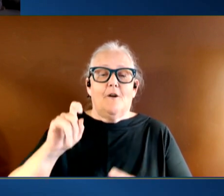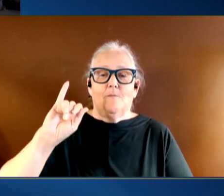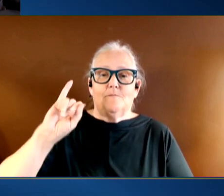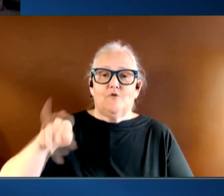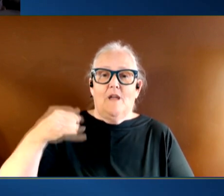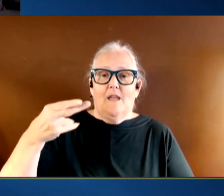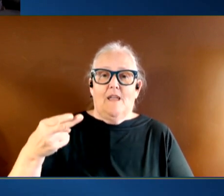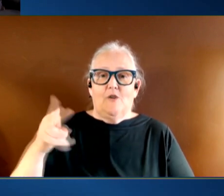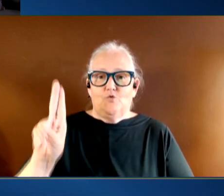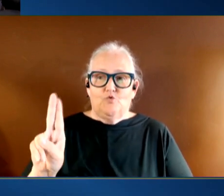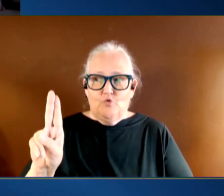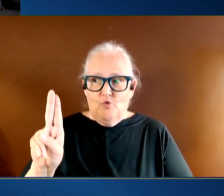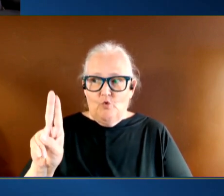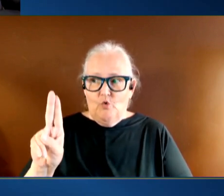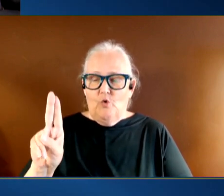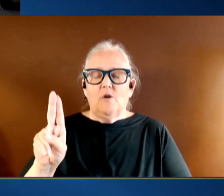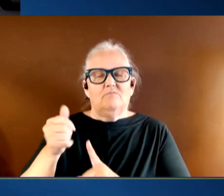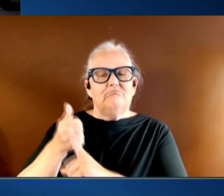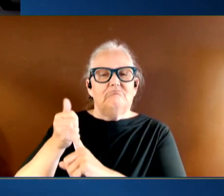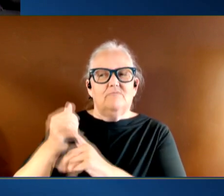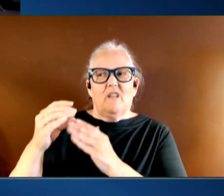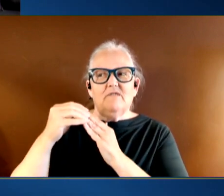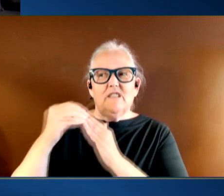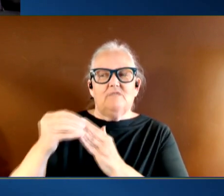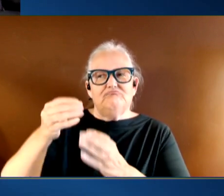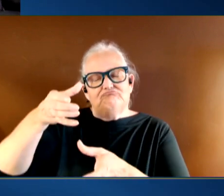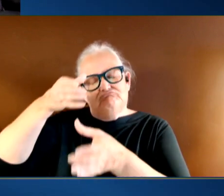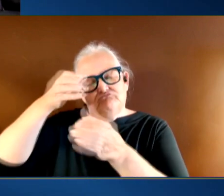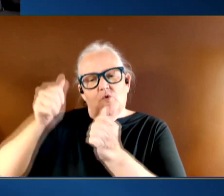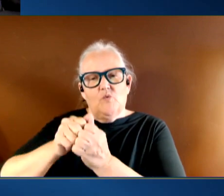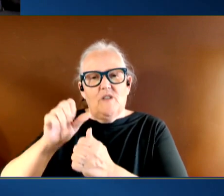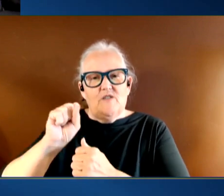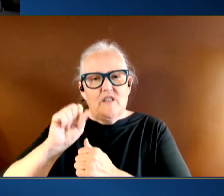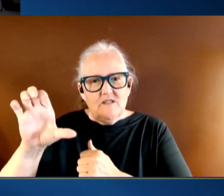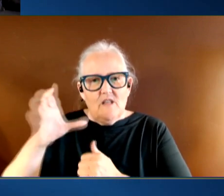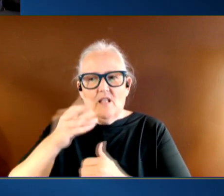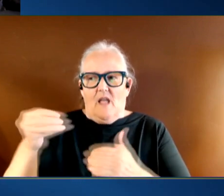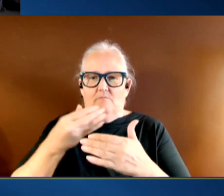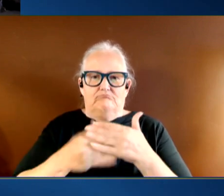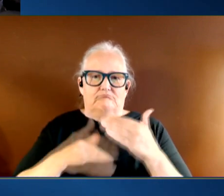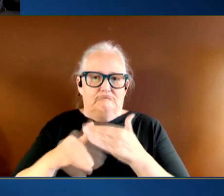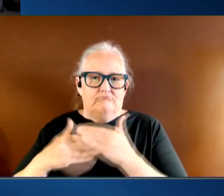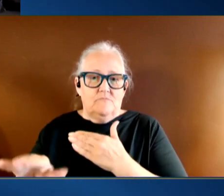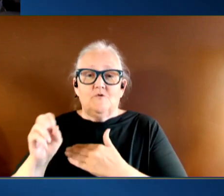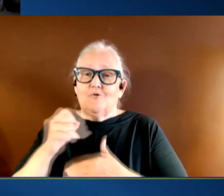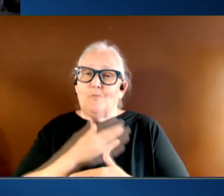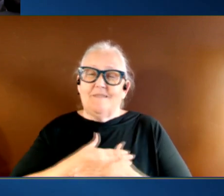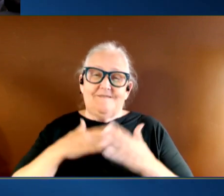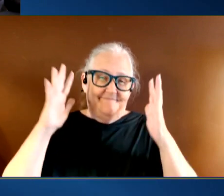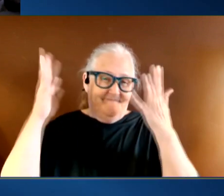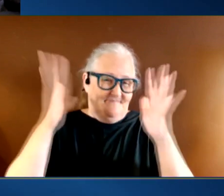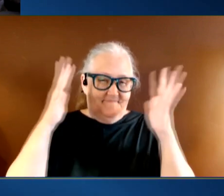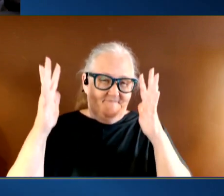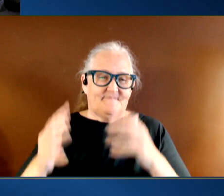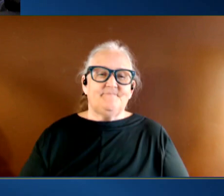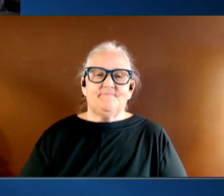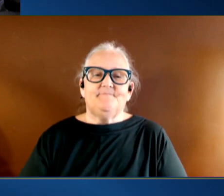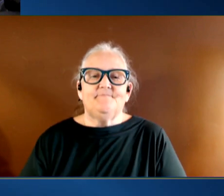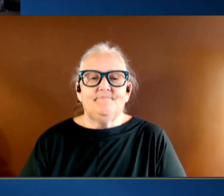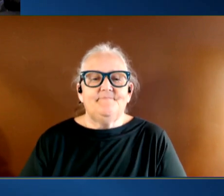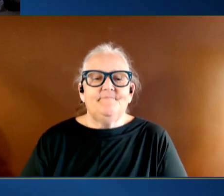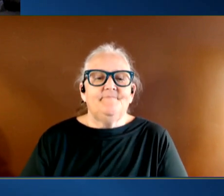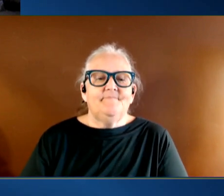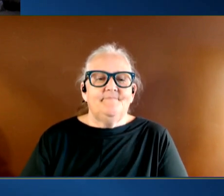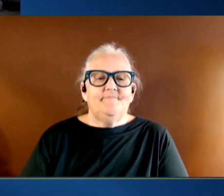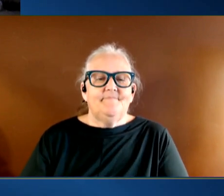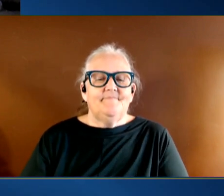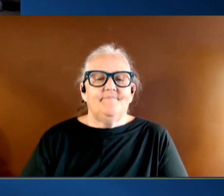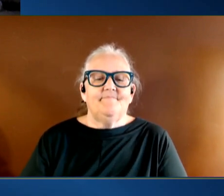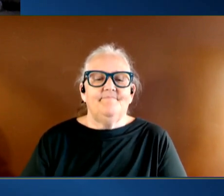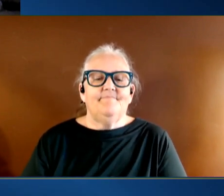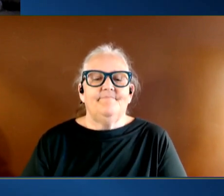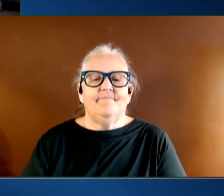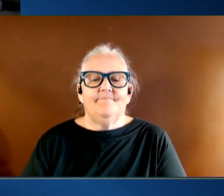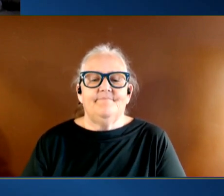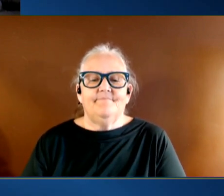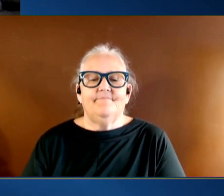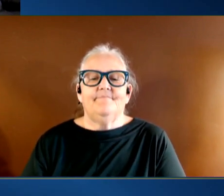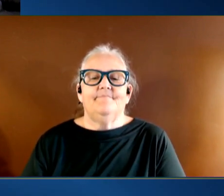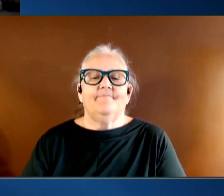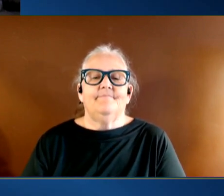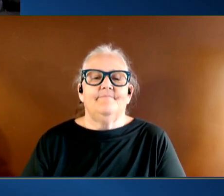the leading expert in sickle cell and reproductive health. Please join me in welcoming them.